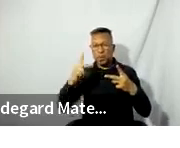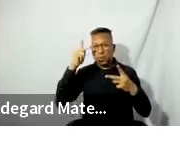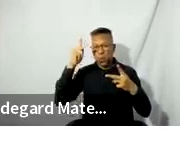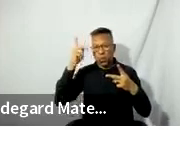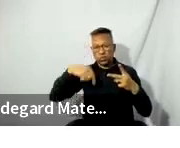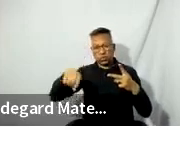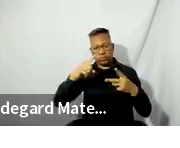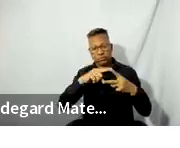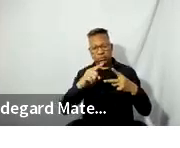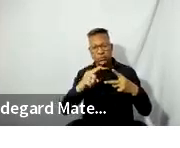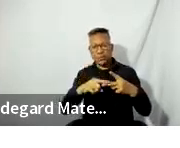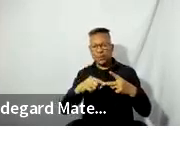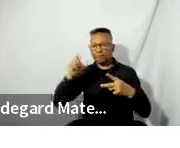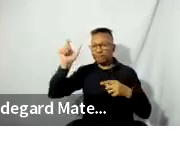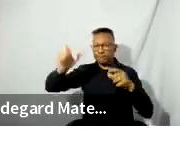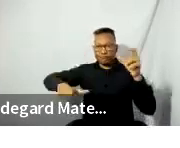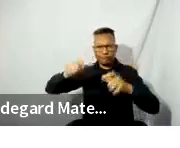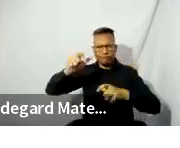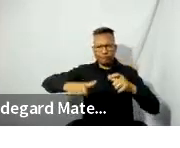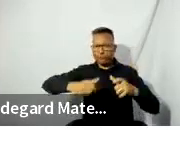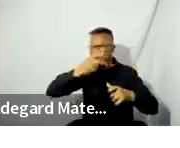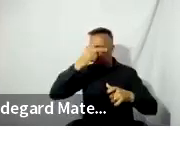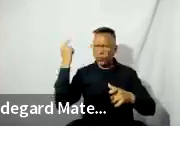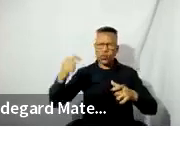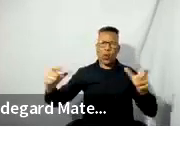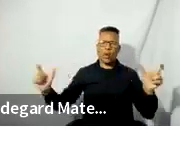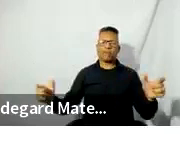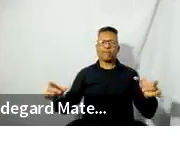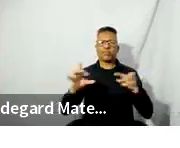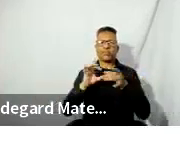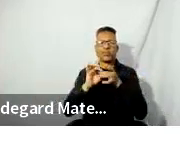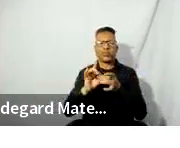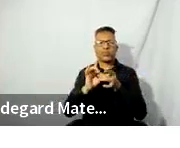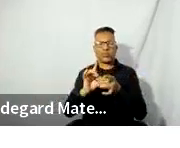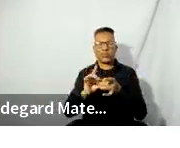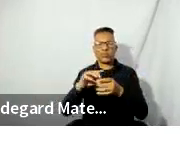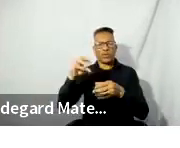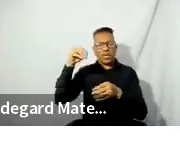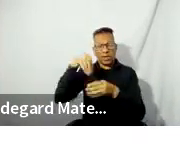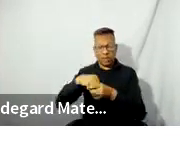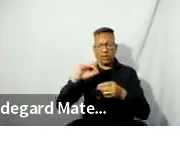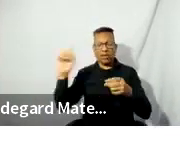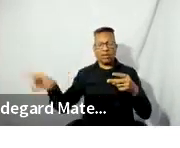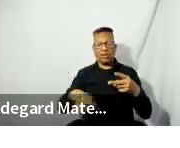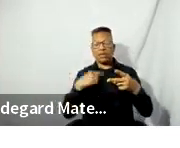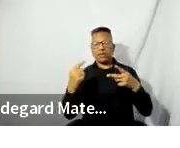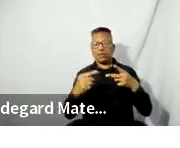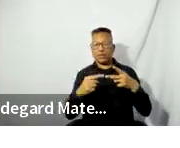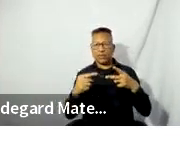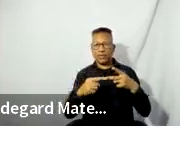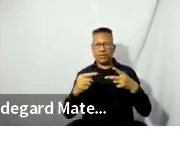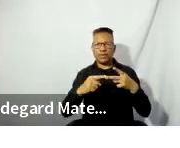people, an intimateal category y, then y, then within the instrumental category category. This ategory